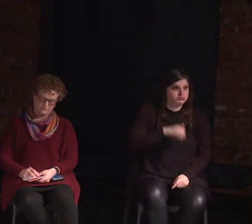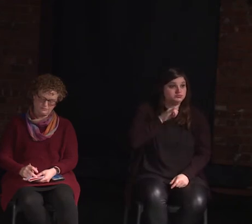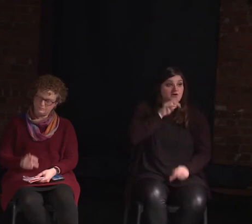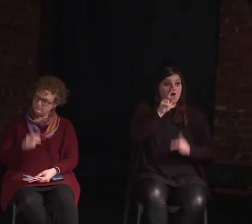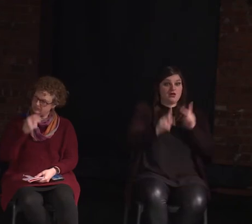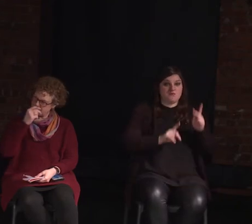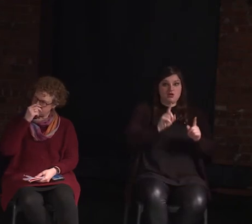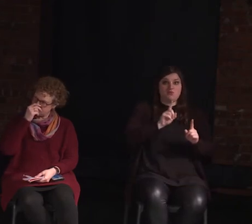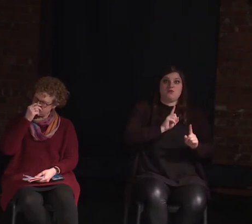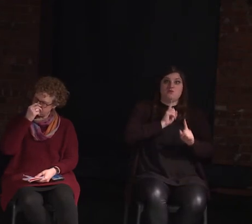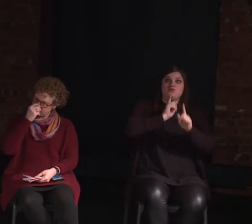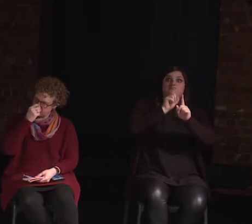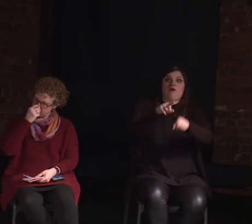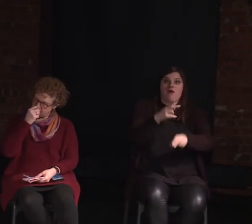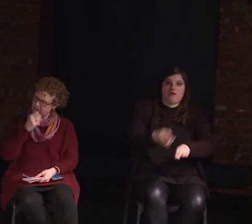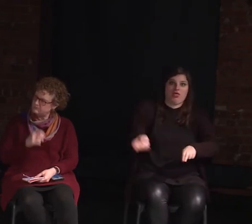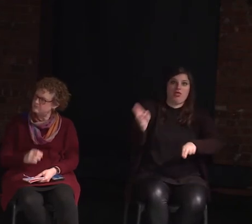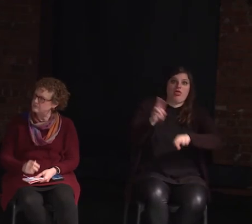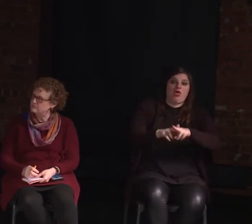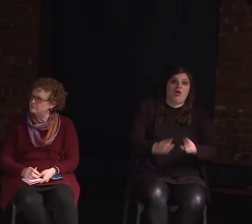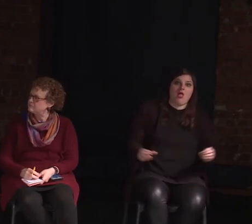that had already been controversial for a long period of time.